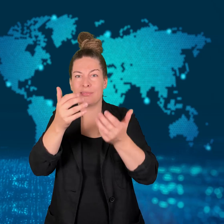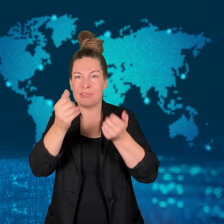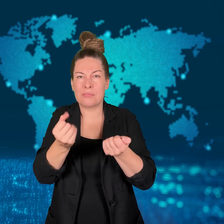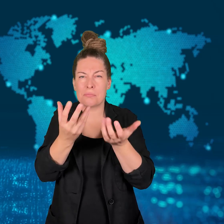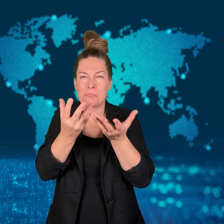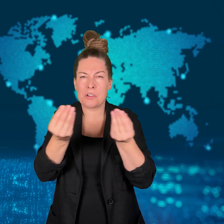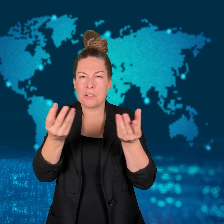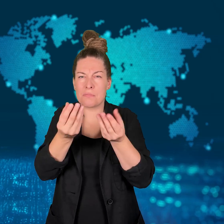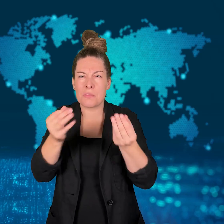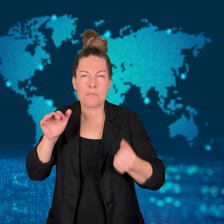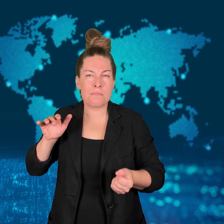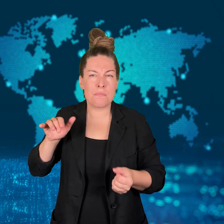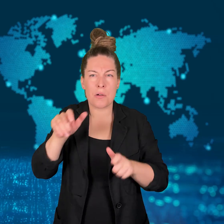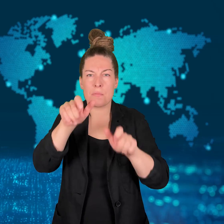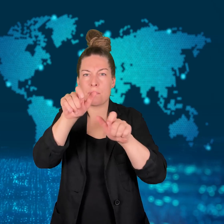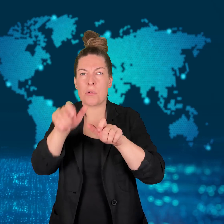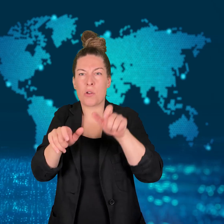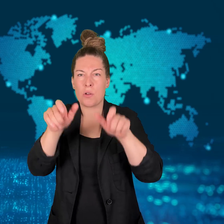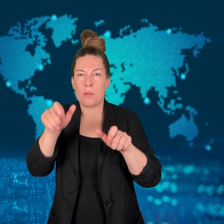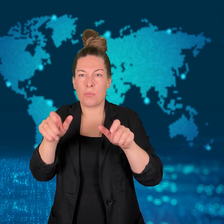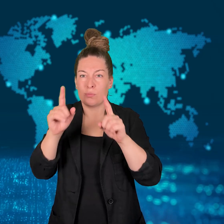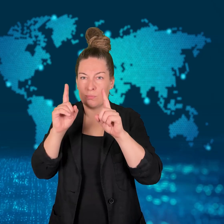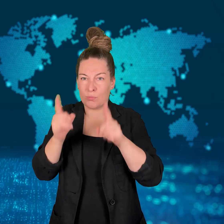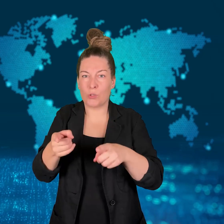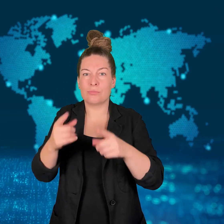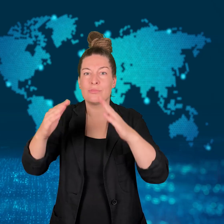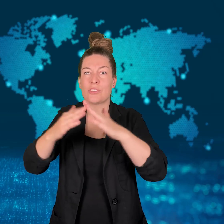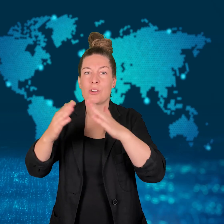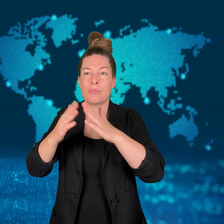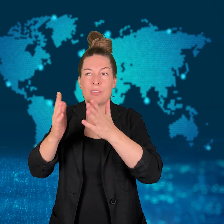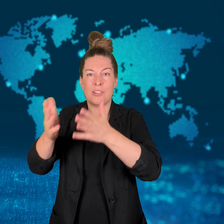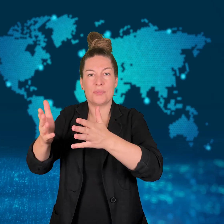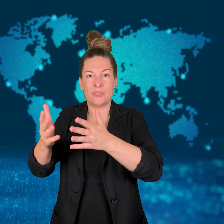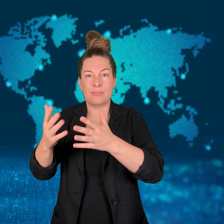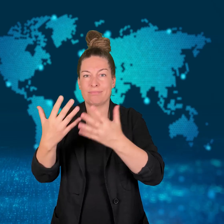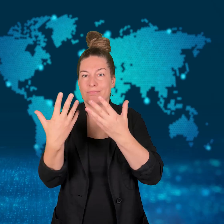There, it forced about a million people to leave their homes.